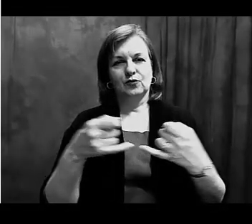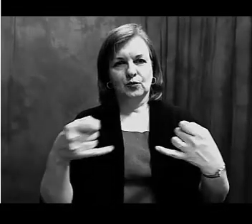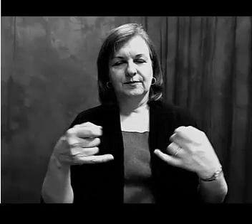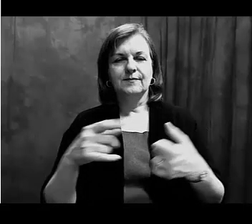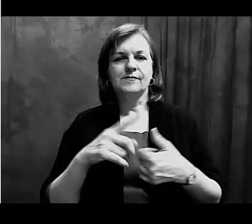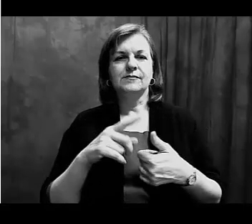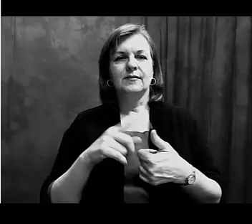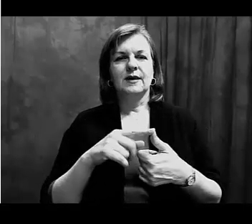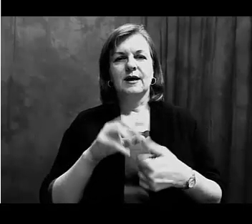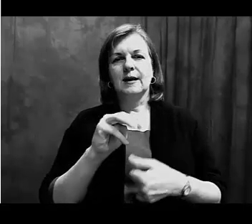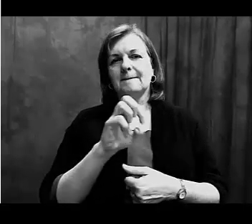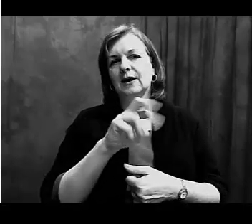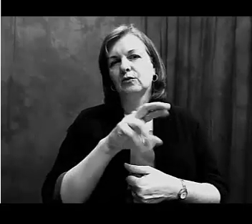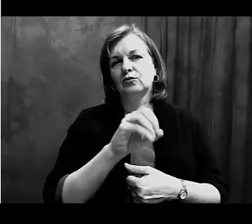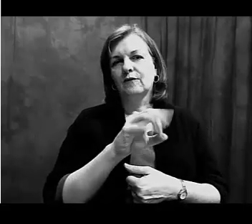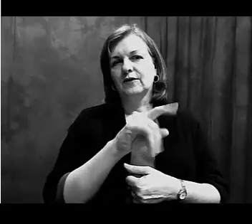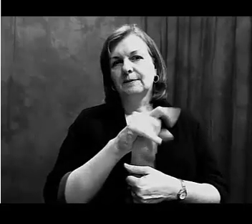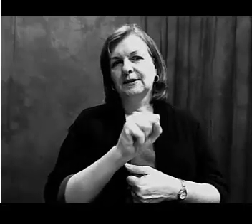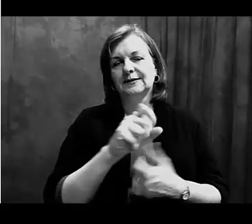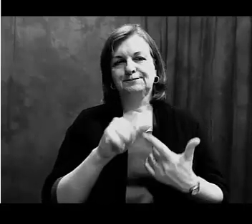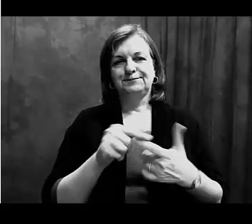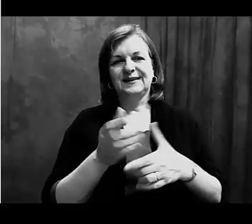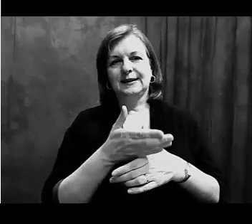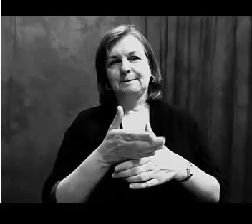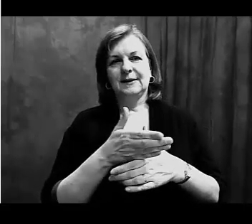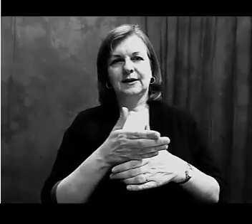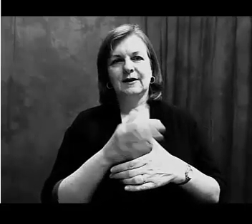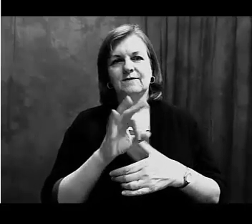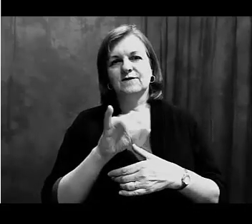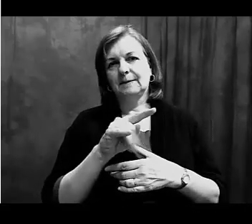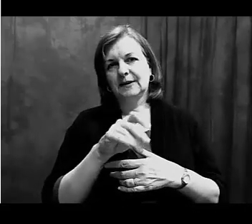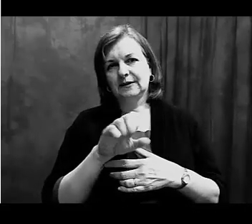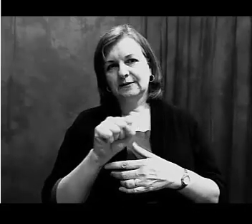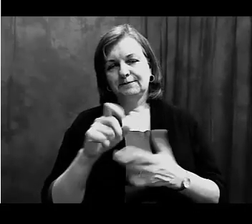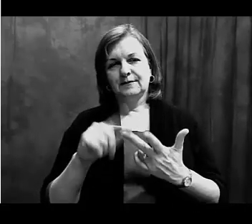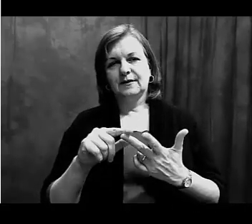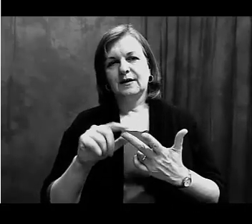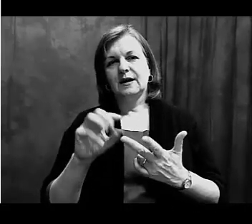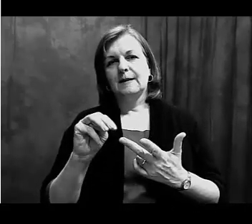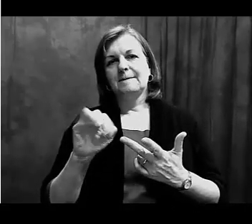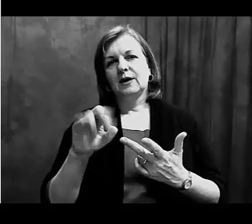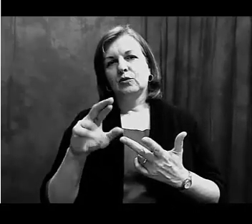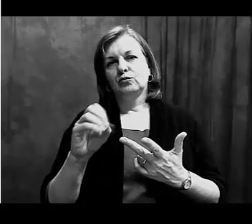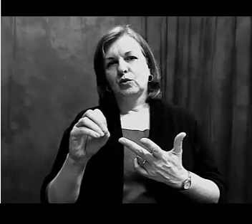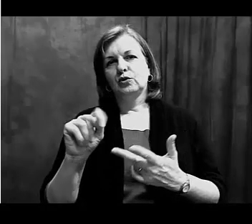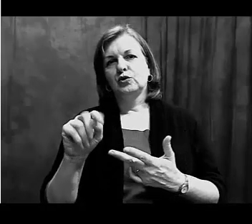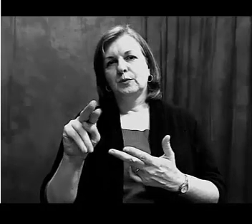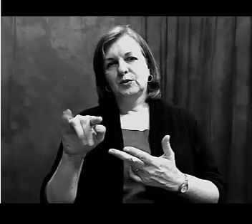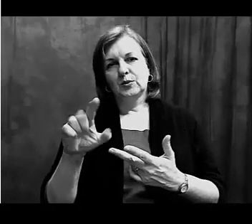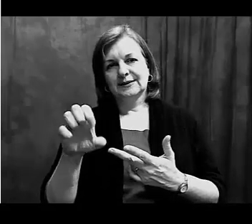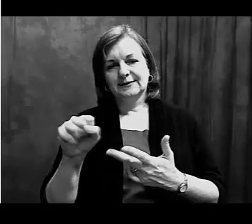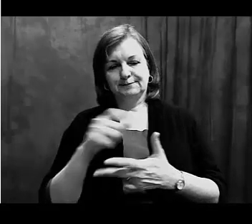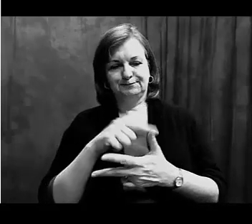here are the different ones for you so the microfilments, the intermediate filaments and microtubules